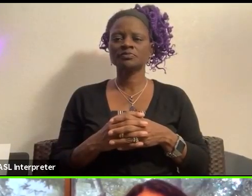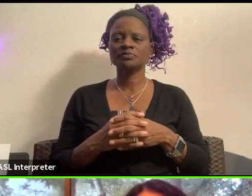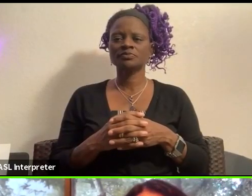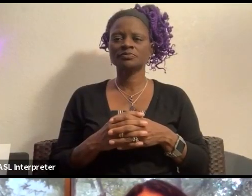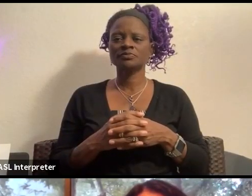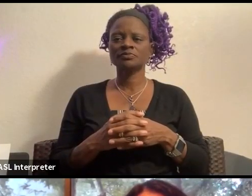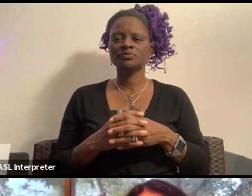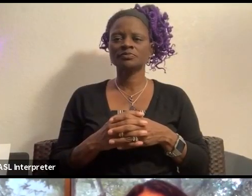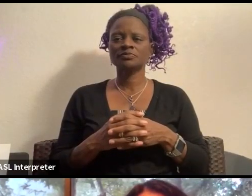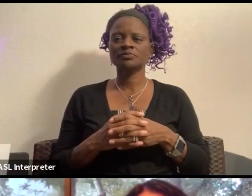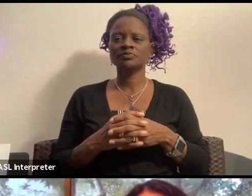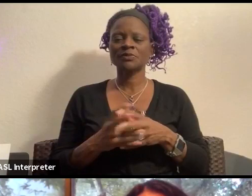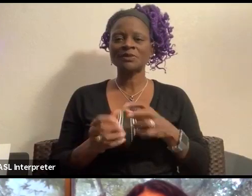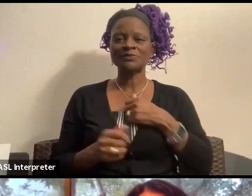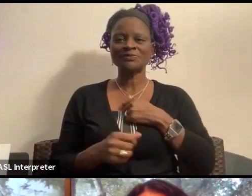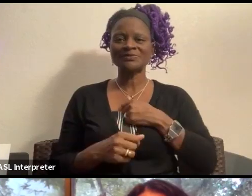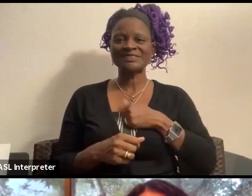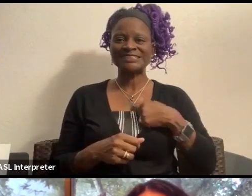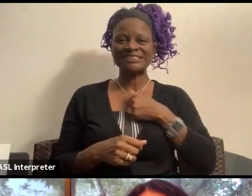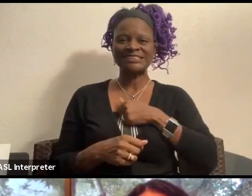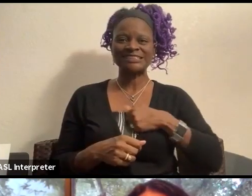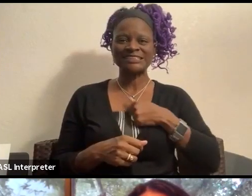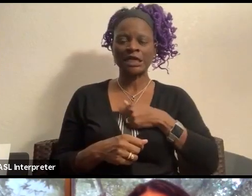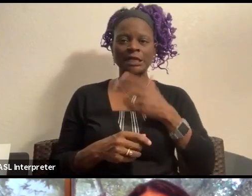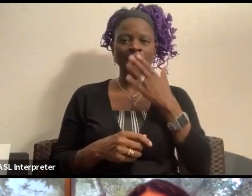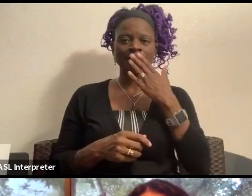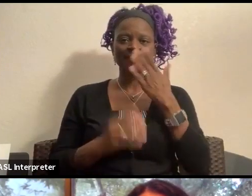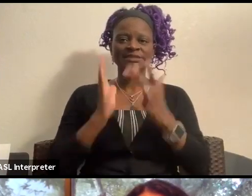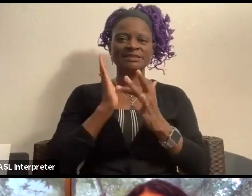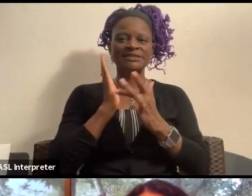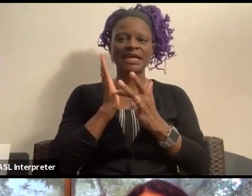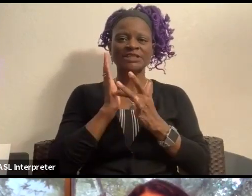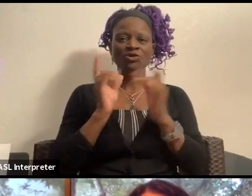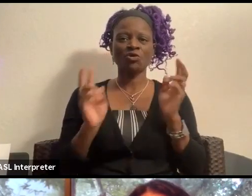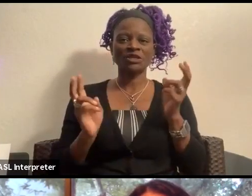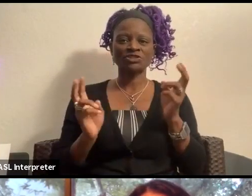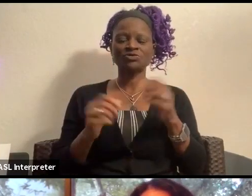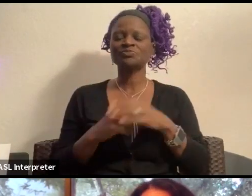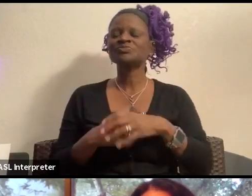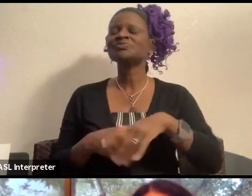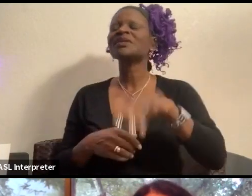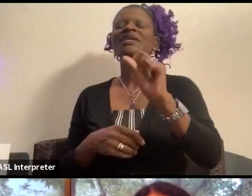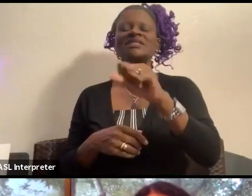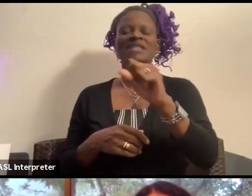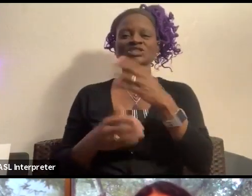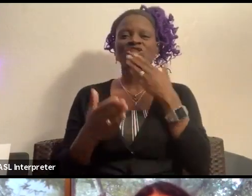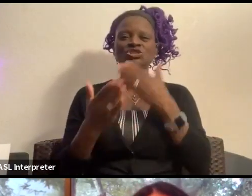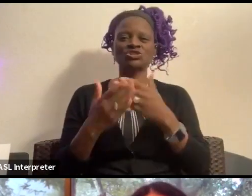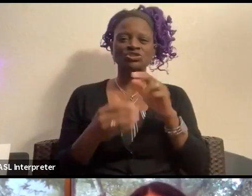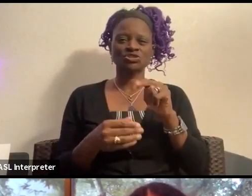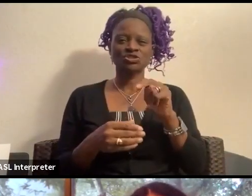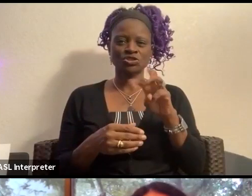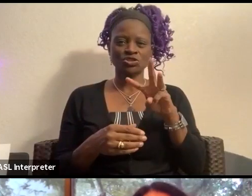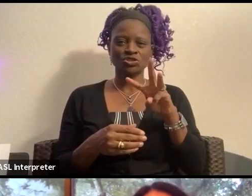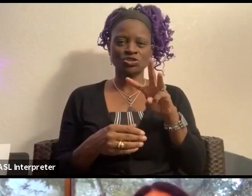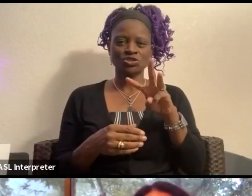Sorry for theological issues. Thank you, doctora Mase. Indeed, there's good news on the vaccination front, which we know is our best tool to ending this pandemic.